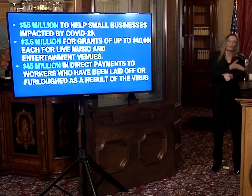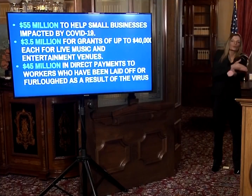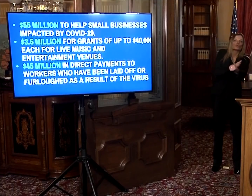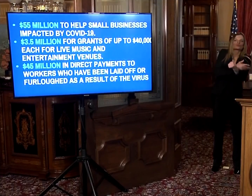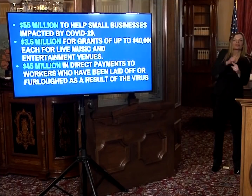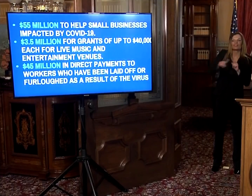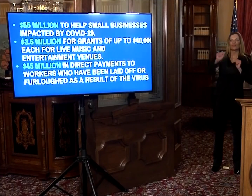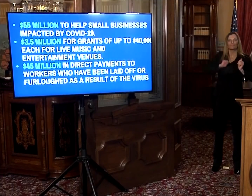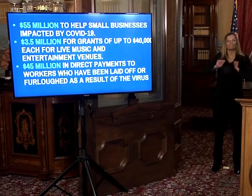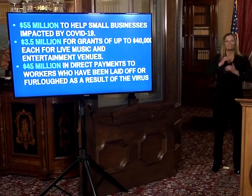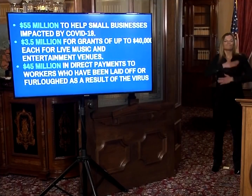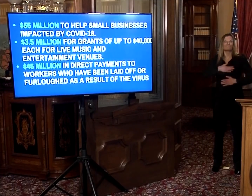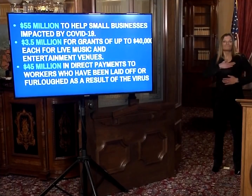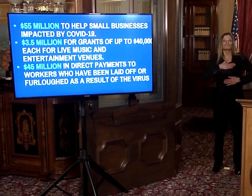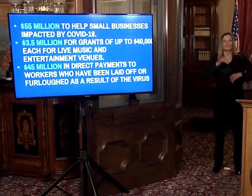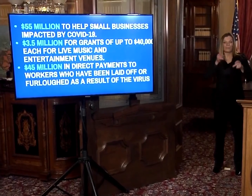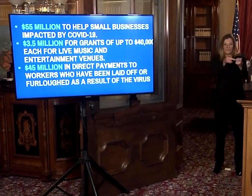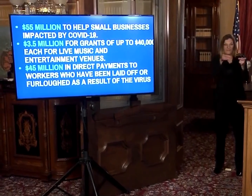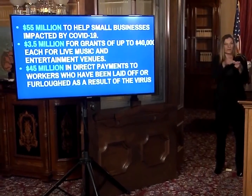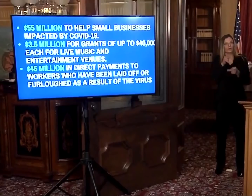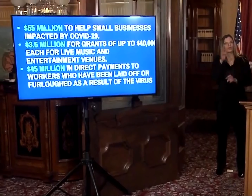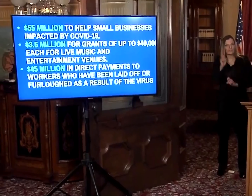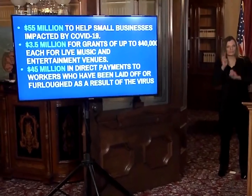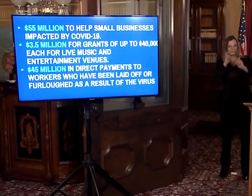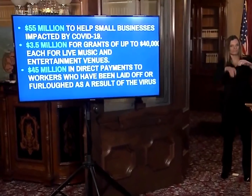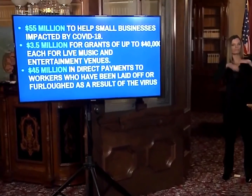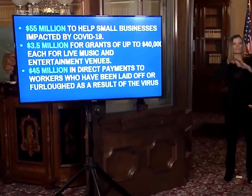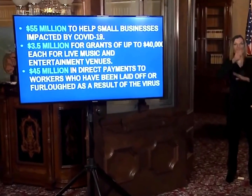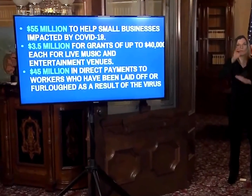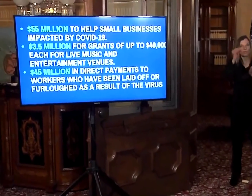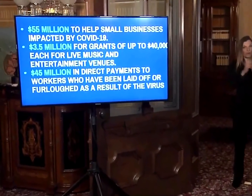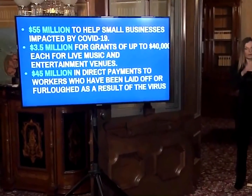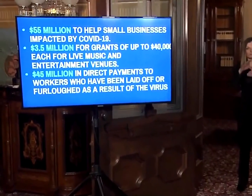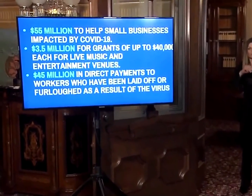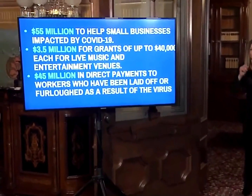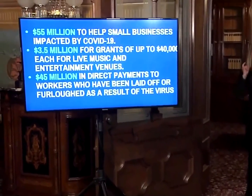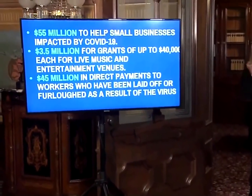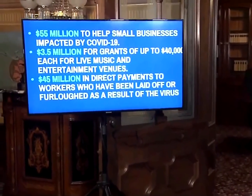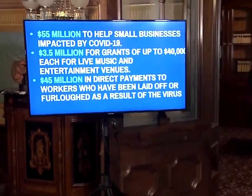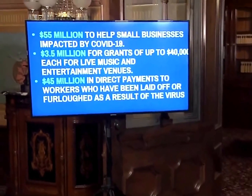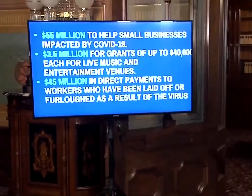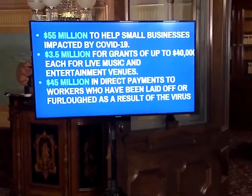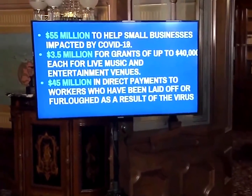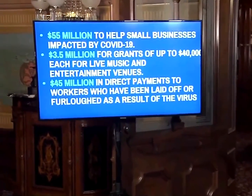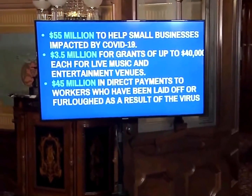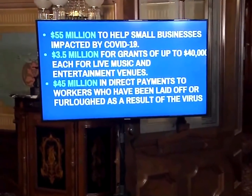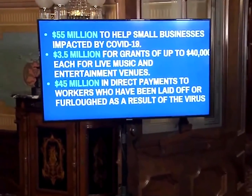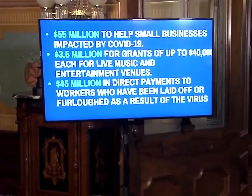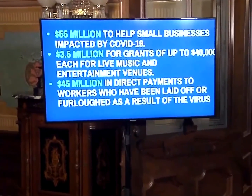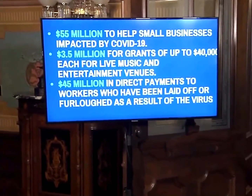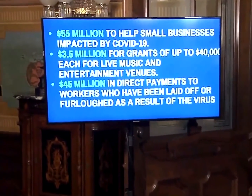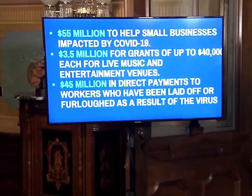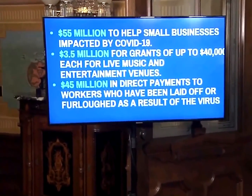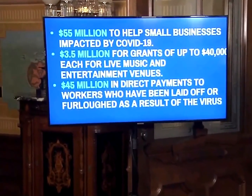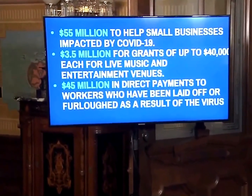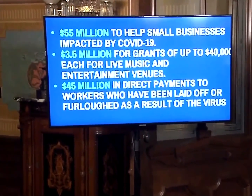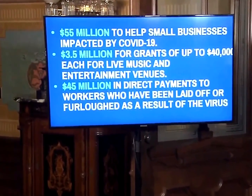$40,000, each for live music and entertainment venues. entertainment venues. So it includes $45 million in So it includes $45 million in addition as direct payments to